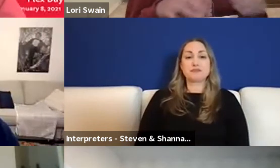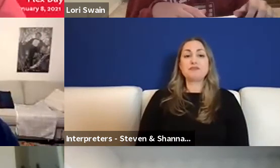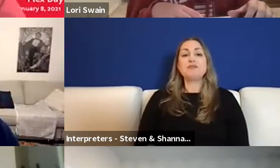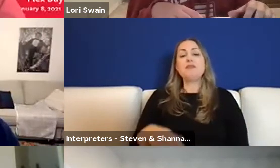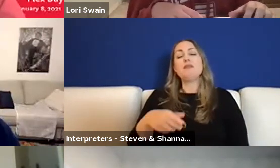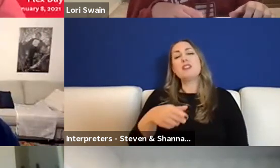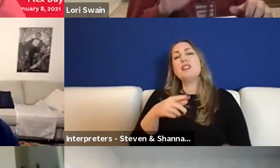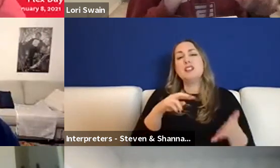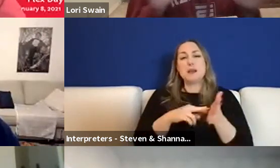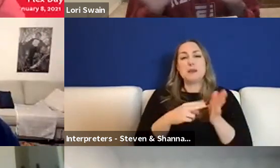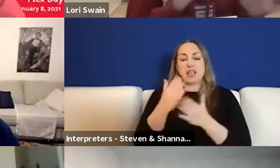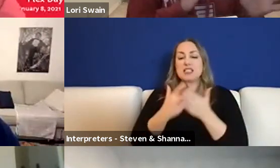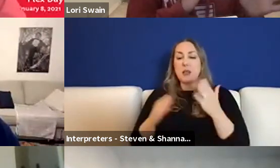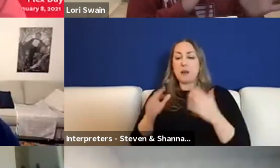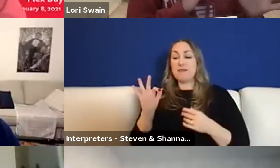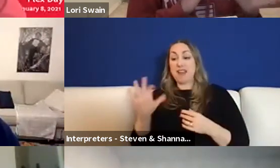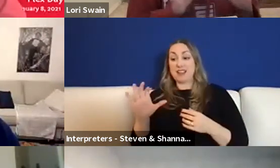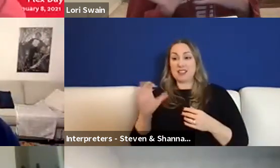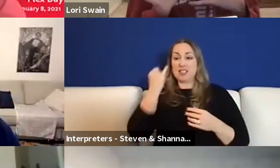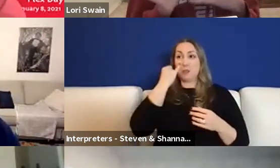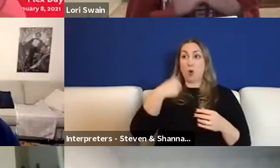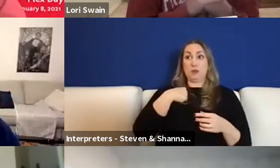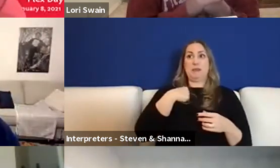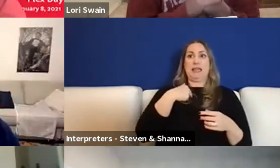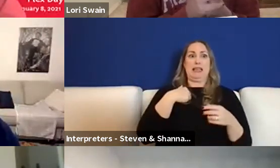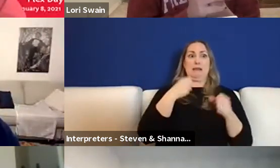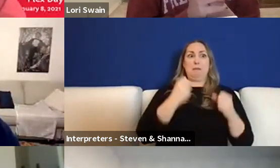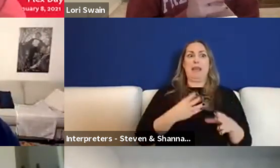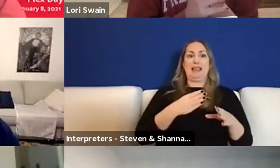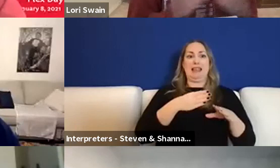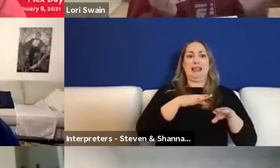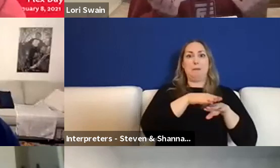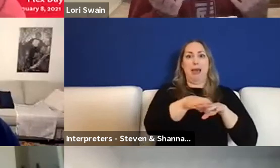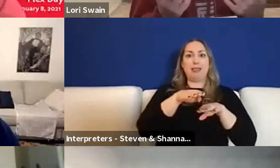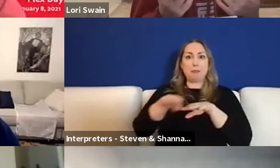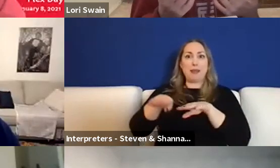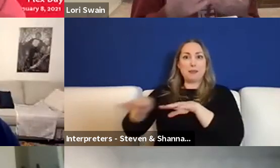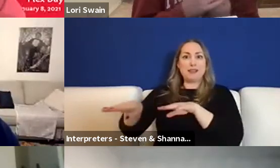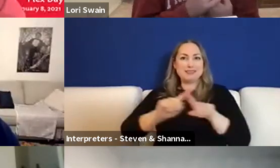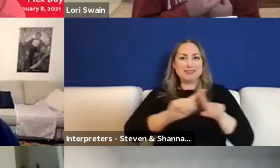for some faculty when you are in multiple, multiple pathways, but I would just say the more relationships that you have, the better.